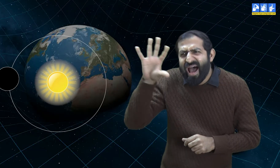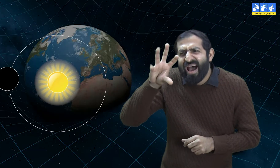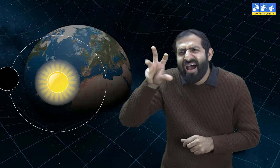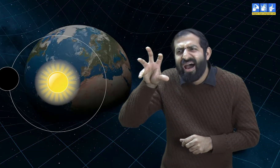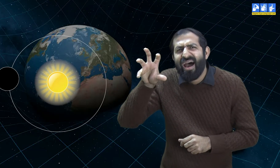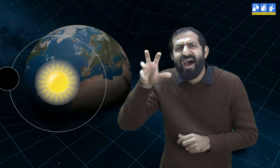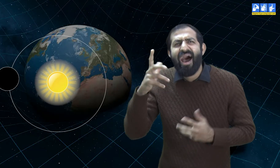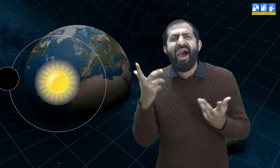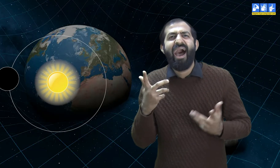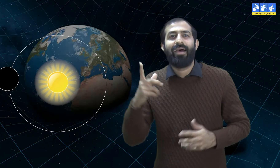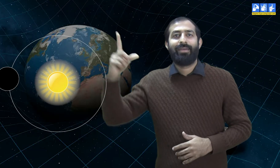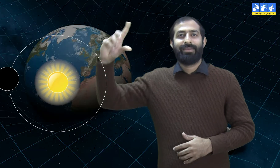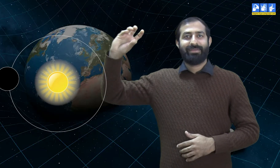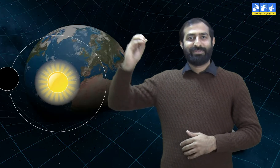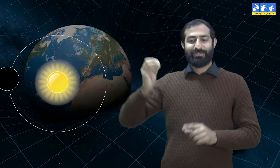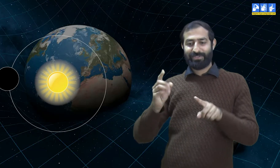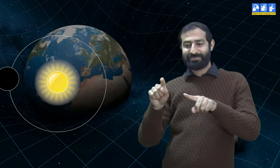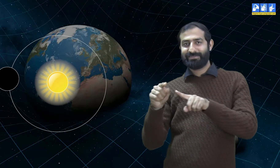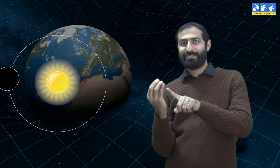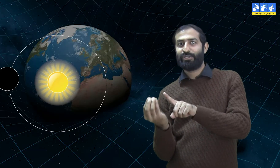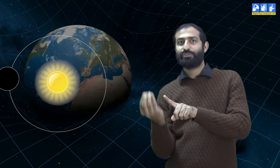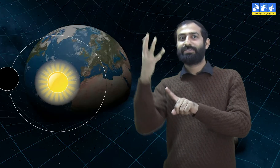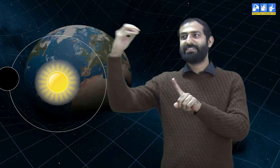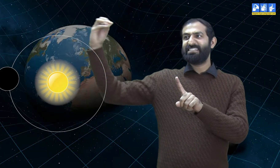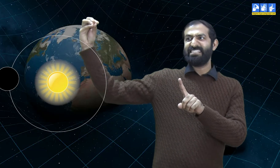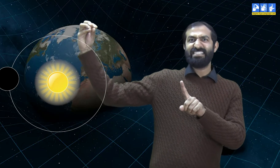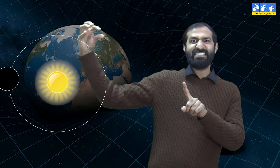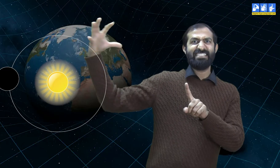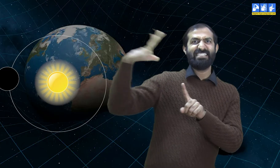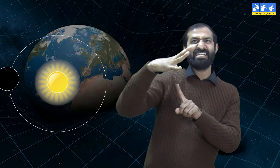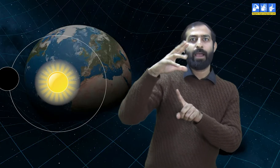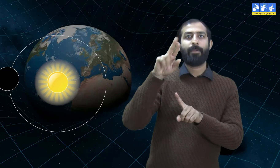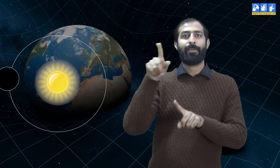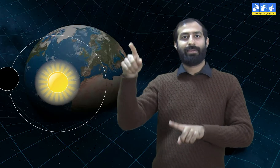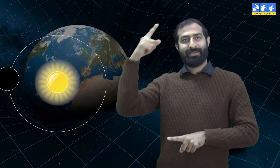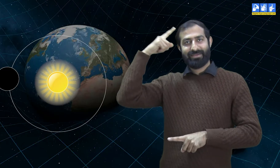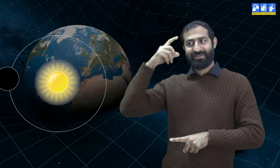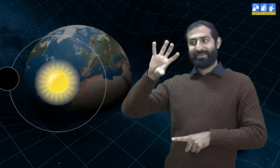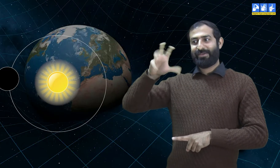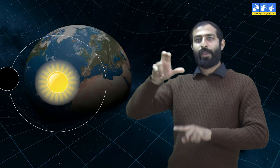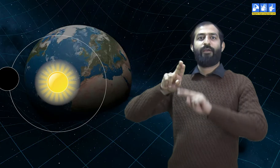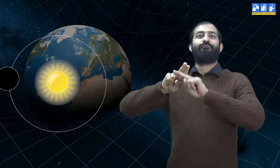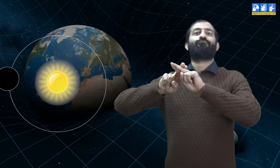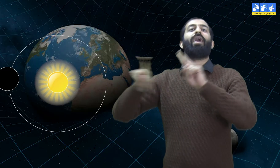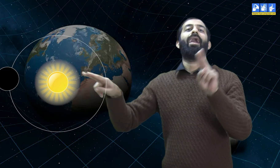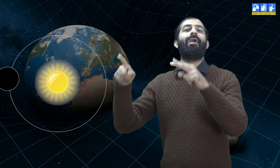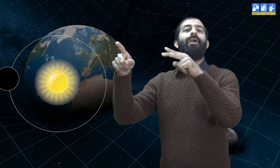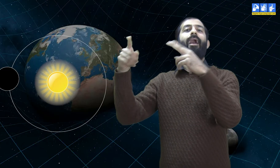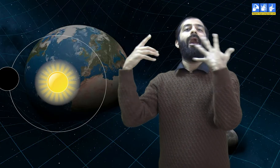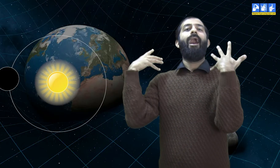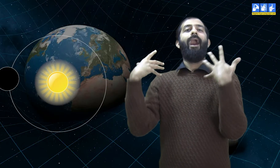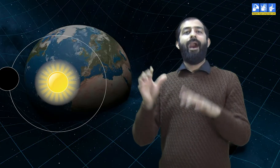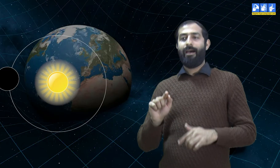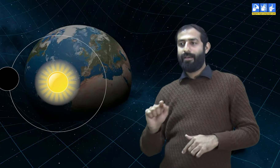When the Moon is between the Sun and the Earth, then the back side of the Moon gets full light,